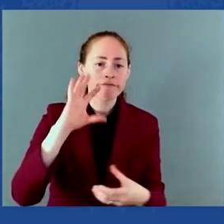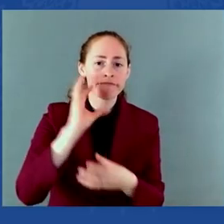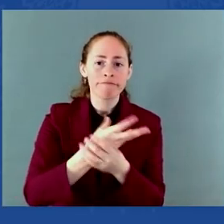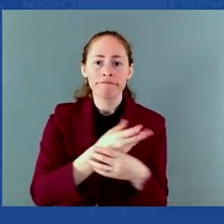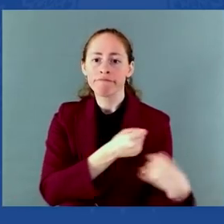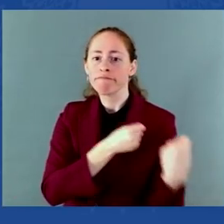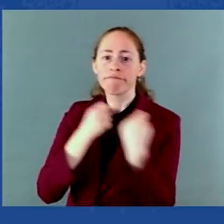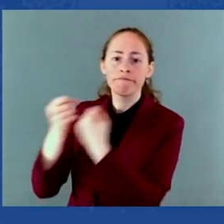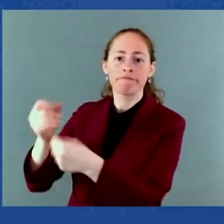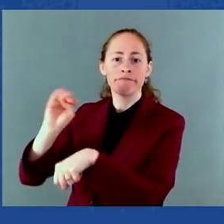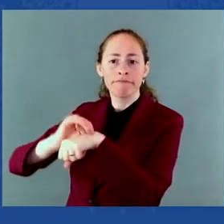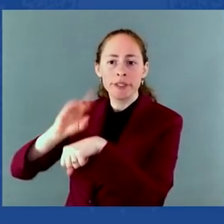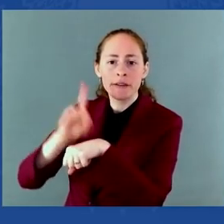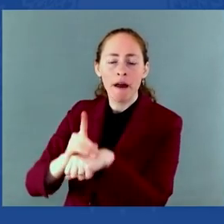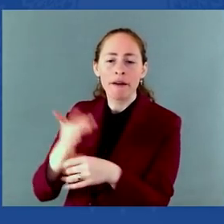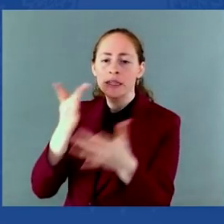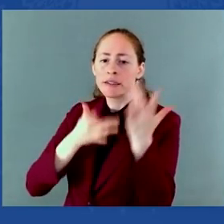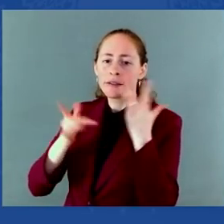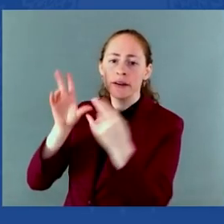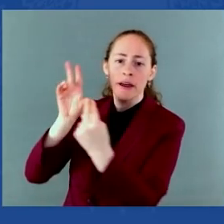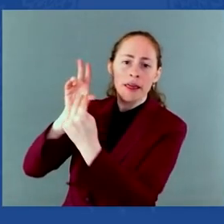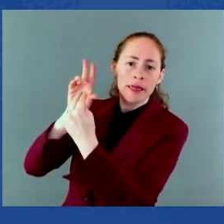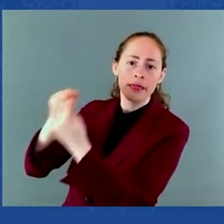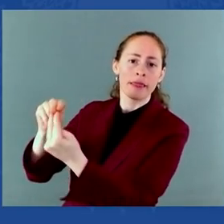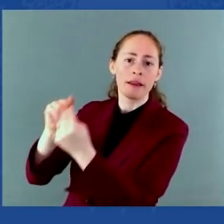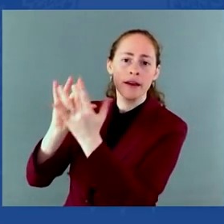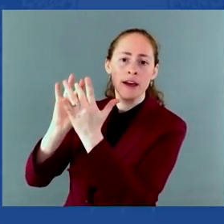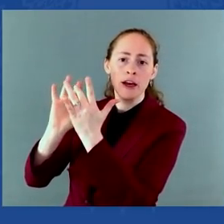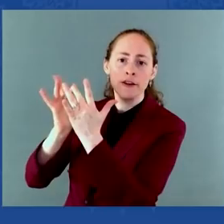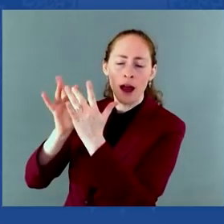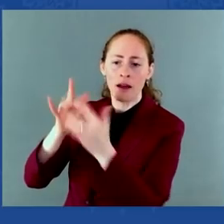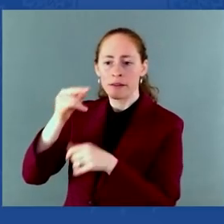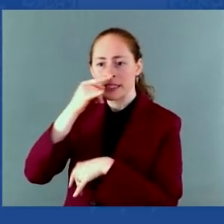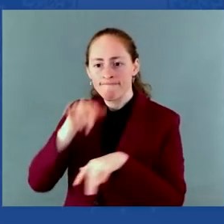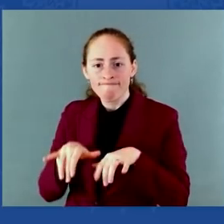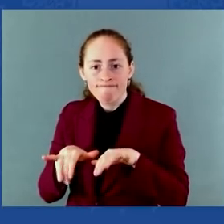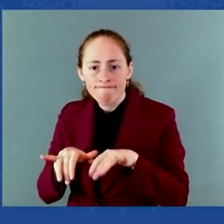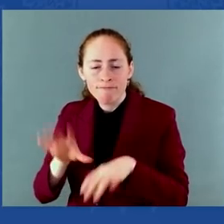or they can get their job assignment. Really, think about it.